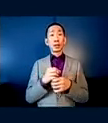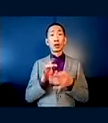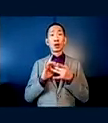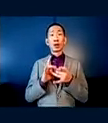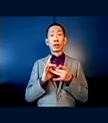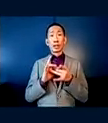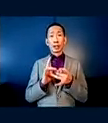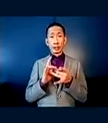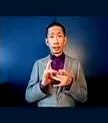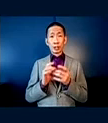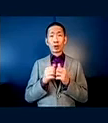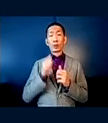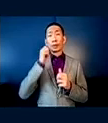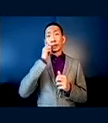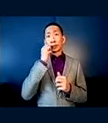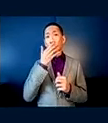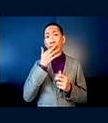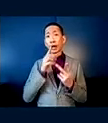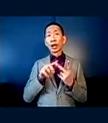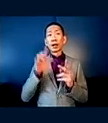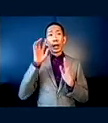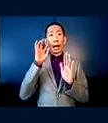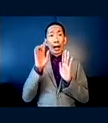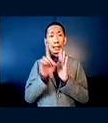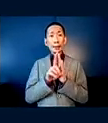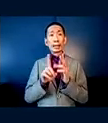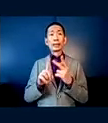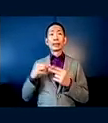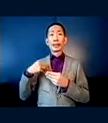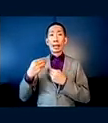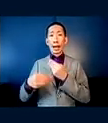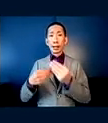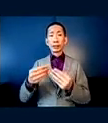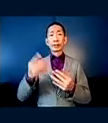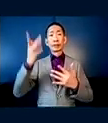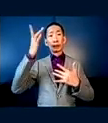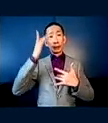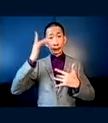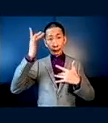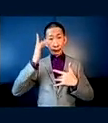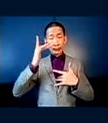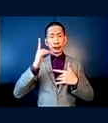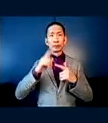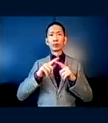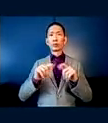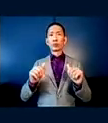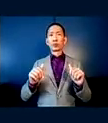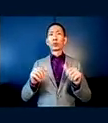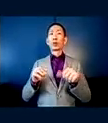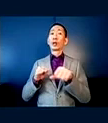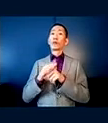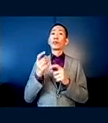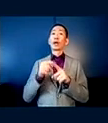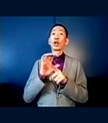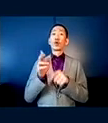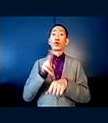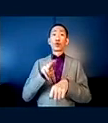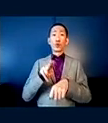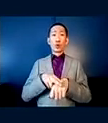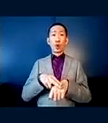SO, IN SUMMARY THE RELATIONSHIP AMONG SKIN COLOR, IDENTITY, ANCESTRY AND DISEASE ARE